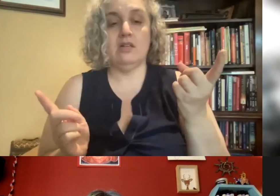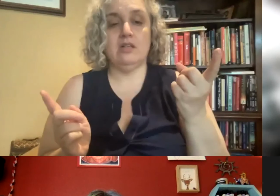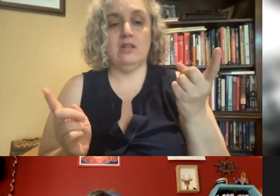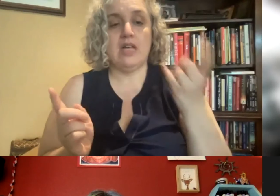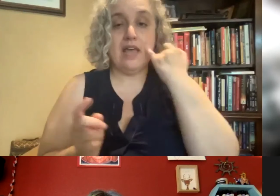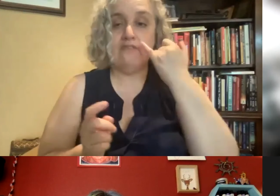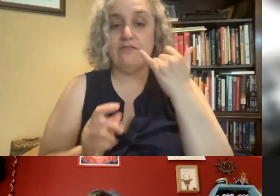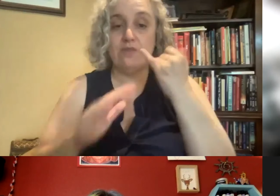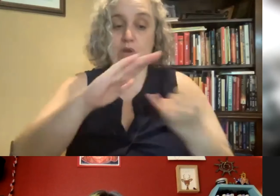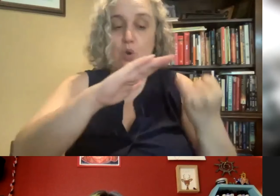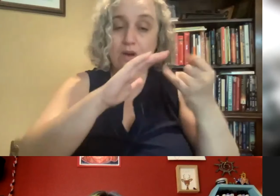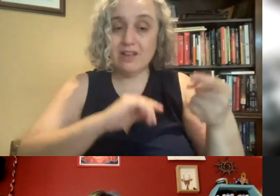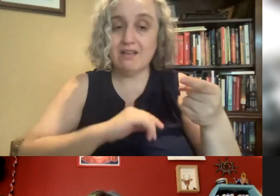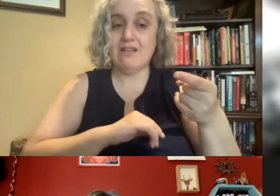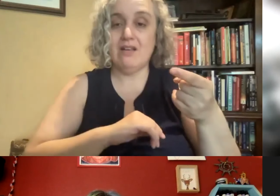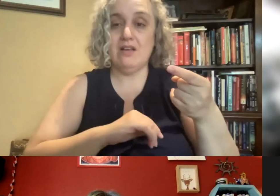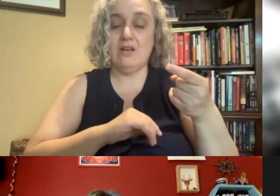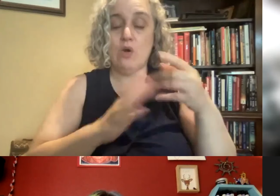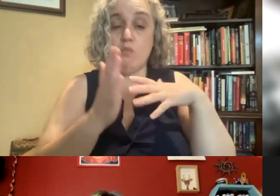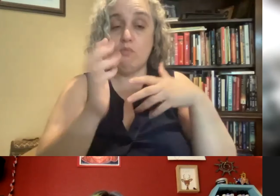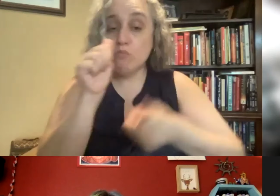that are most vulnerable.